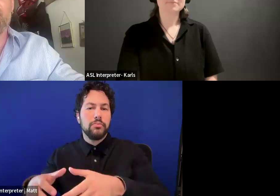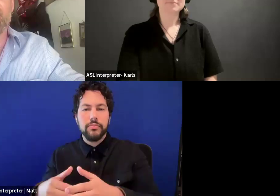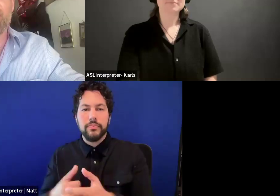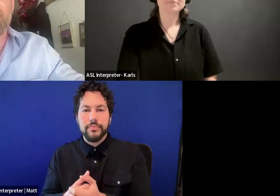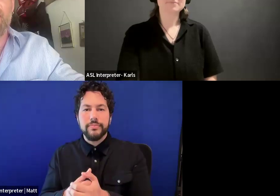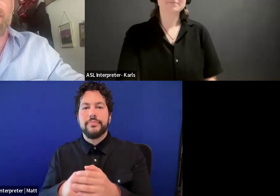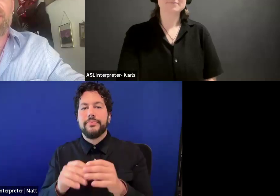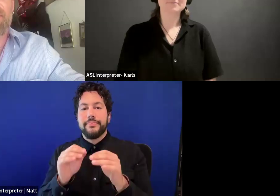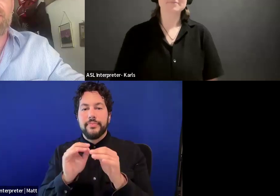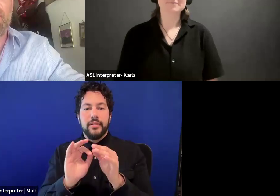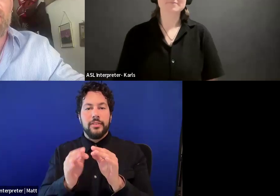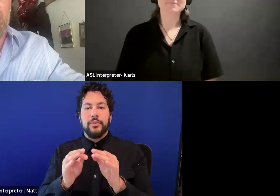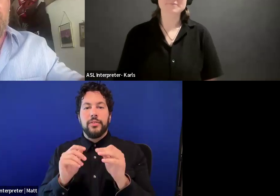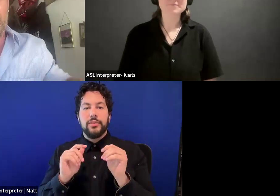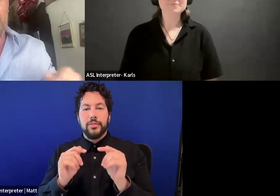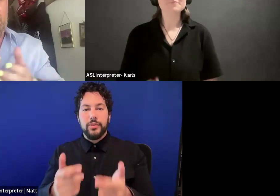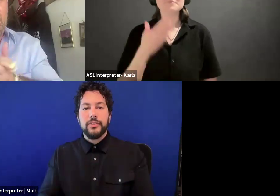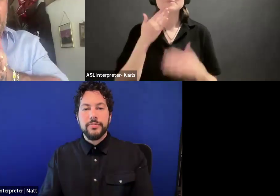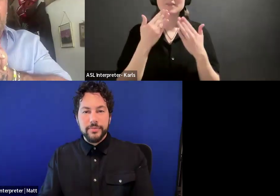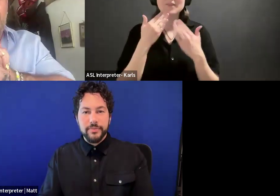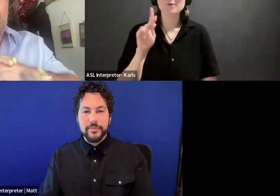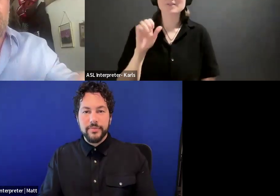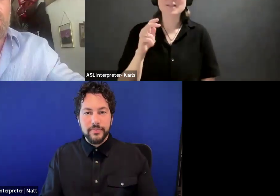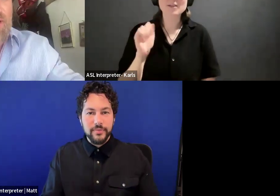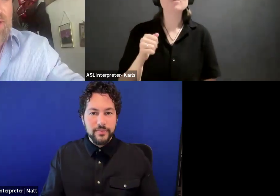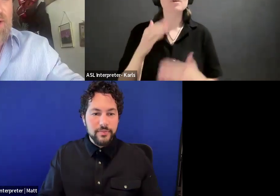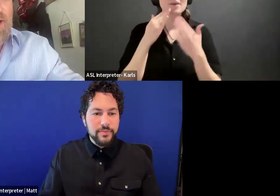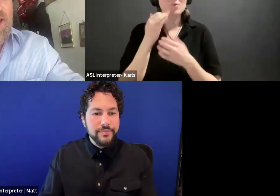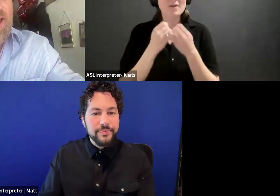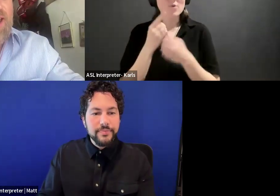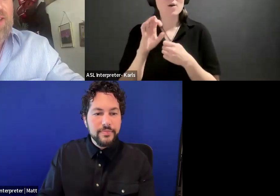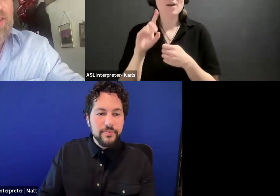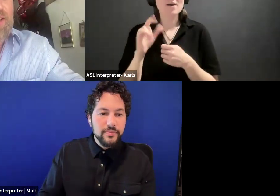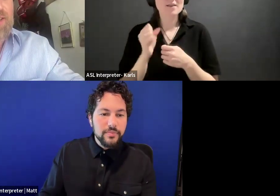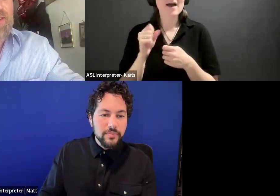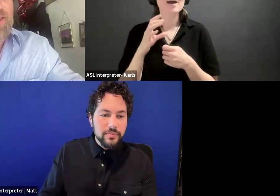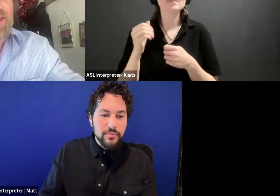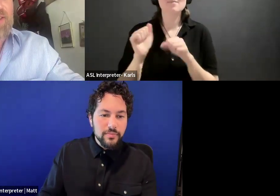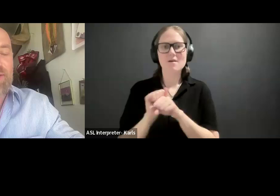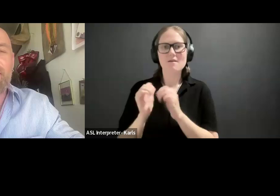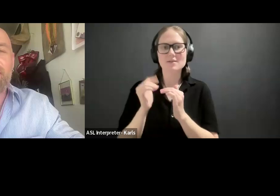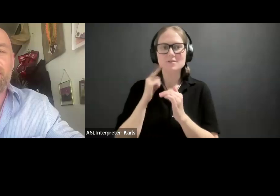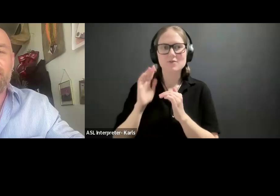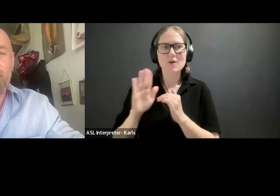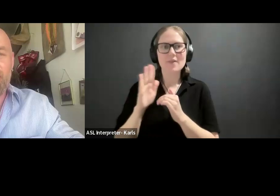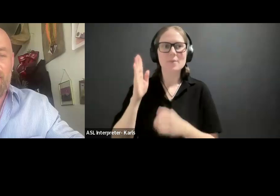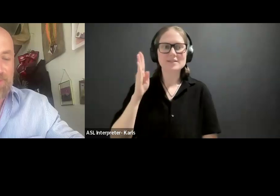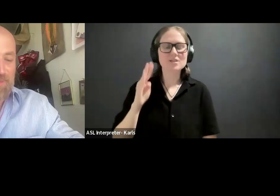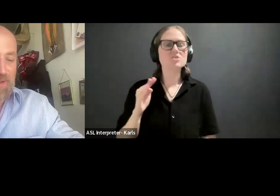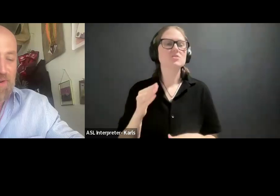to my colleagues for their presentations, and… To all of you for being here, and thanks, as always, to CUNY.